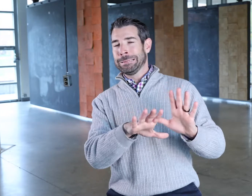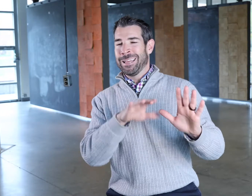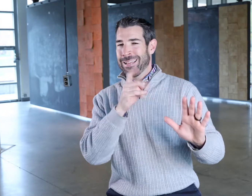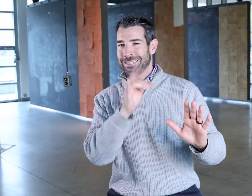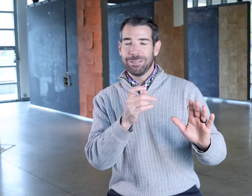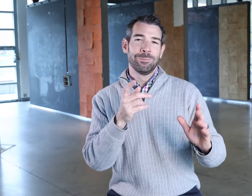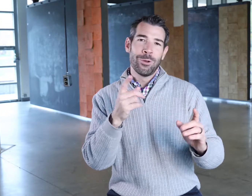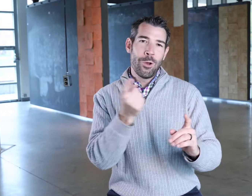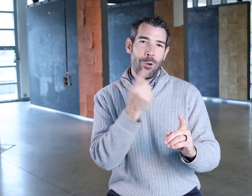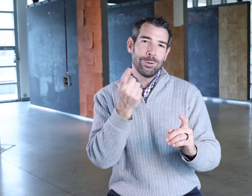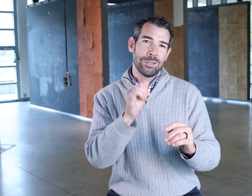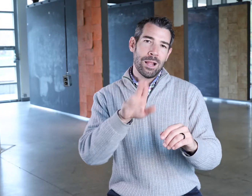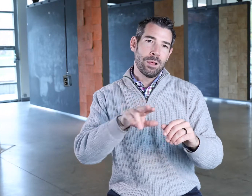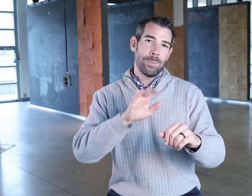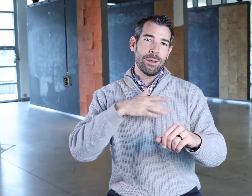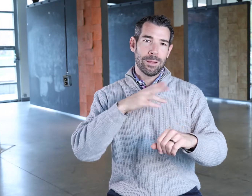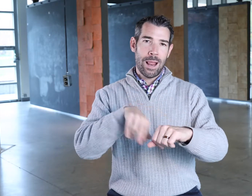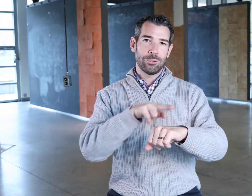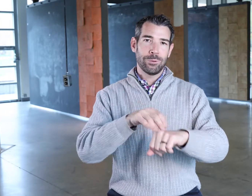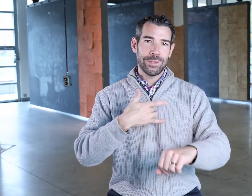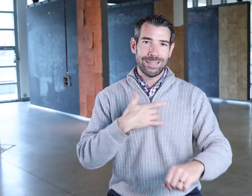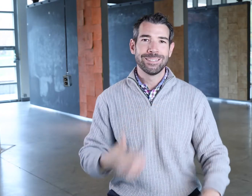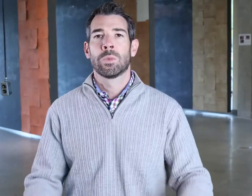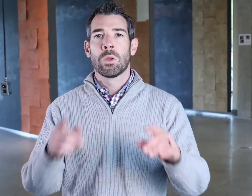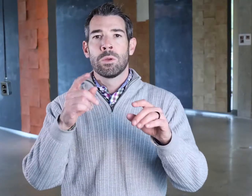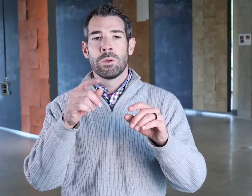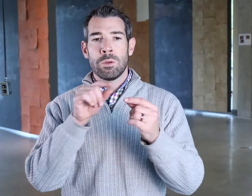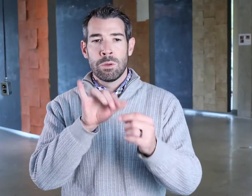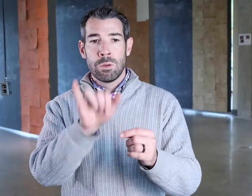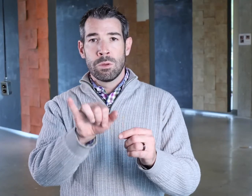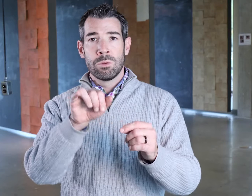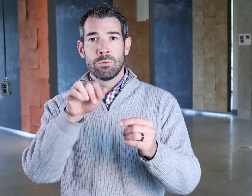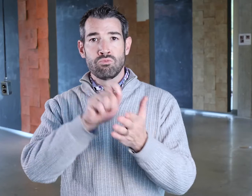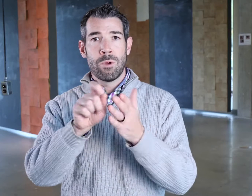and I have to wait for the results. But I think that's a natural feeling.